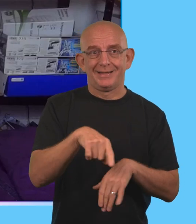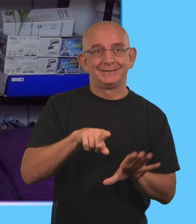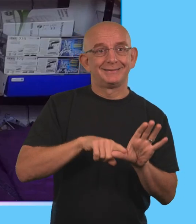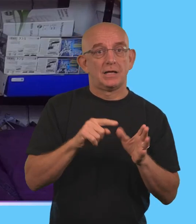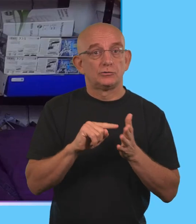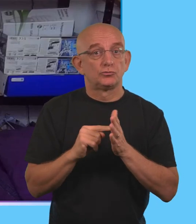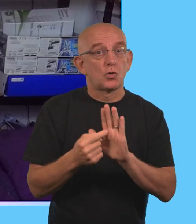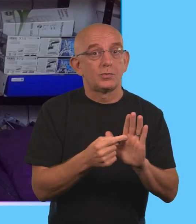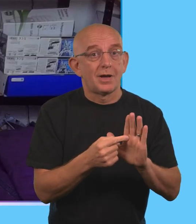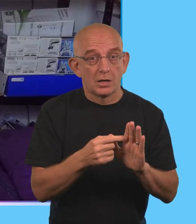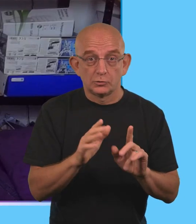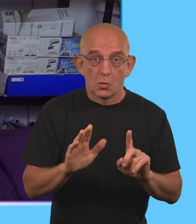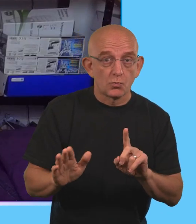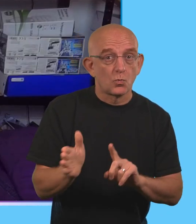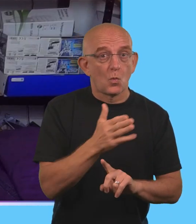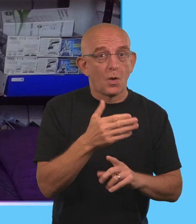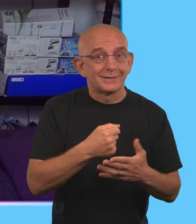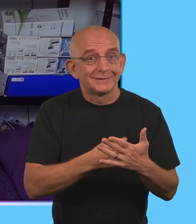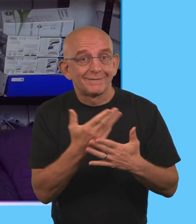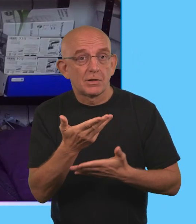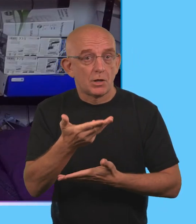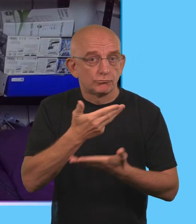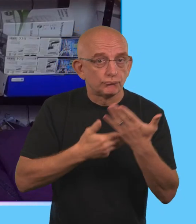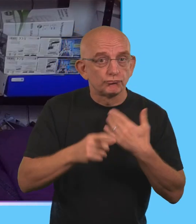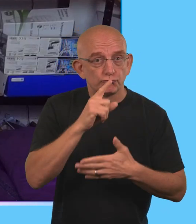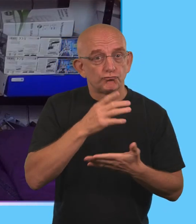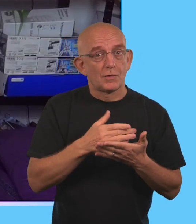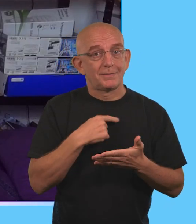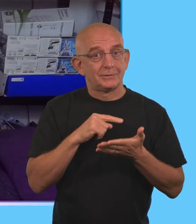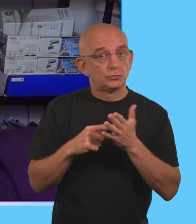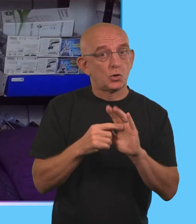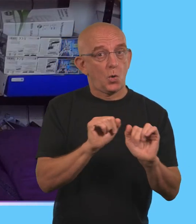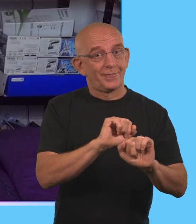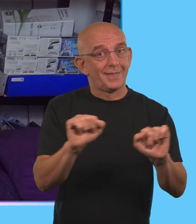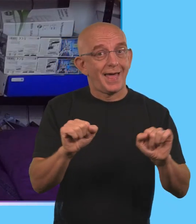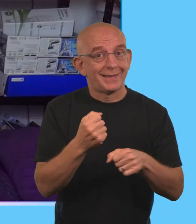year’s showcase, and every game developer who trusted me to showcase their games this year.